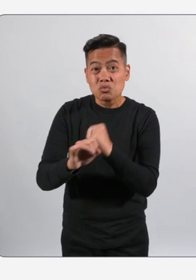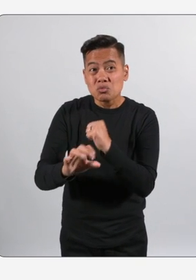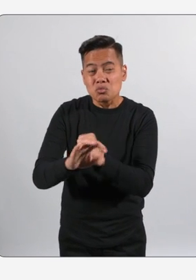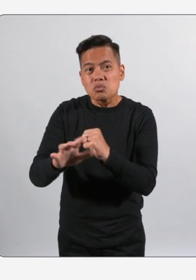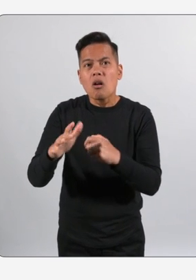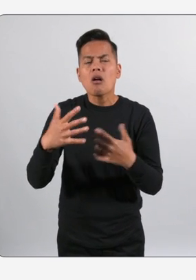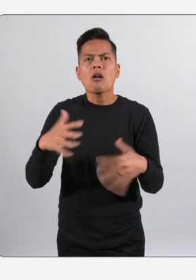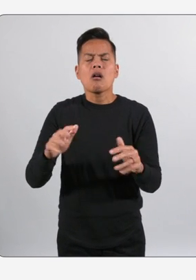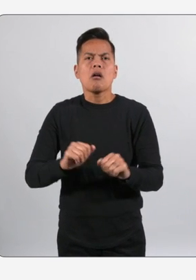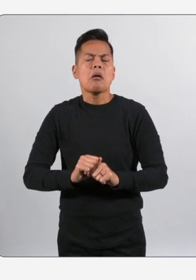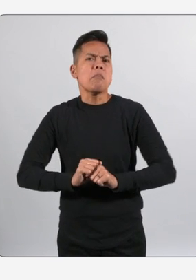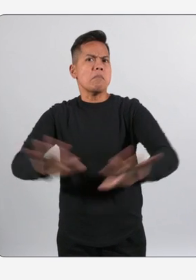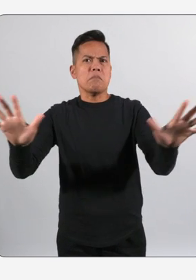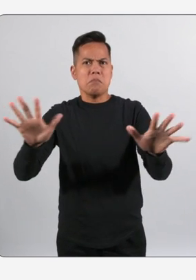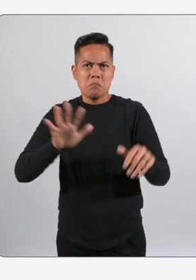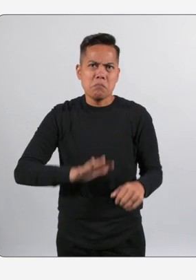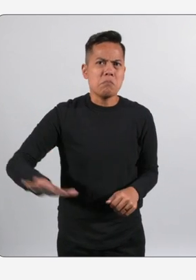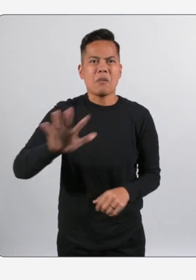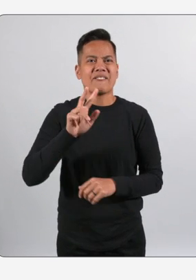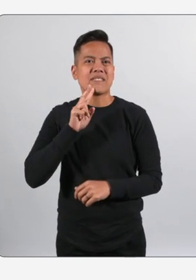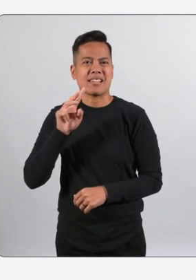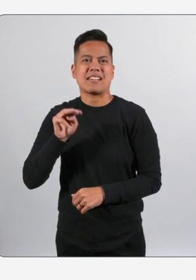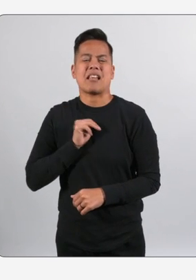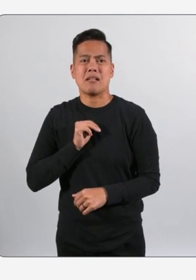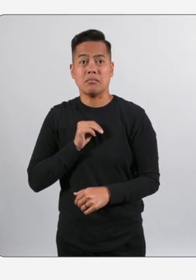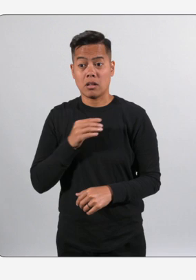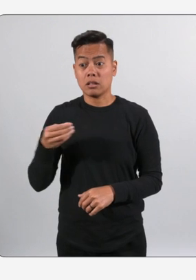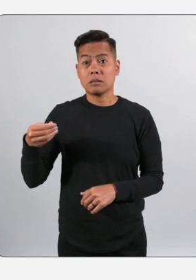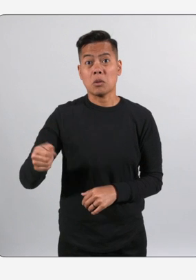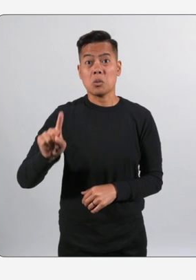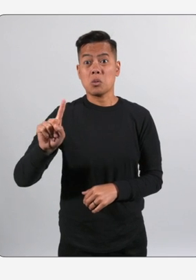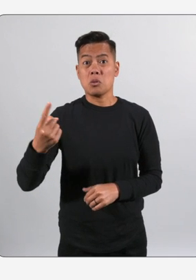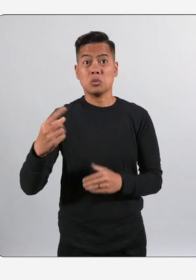Vietnam, achieving a 10X return on every dollar spent.